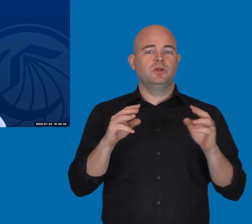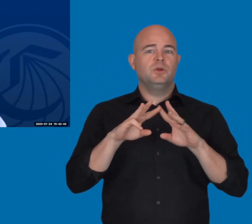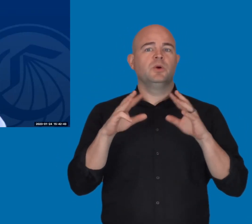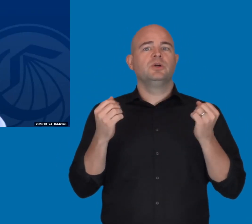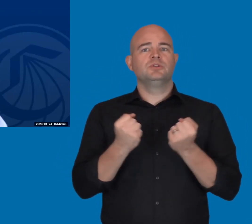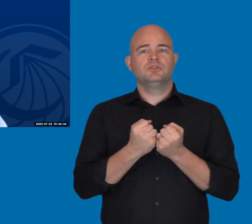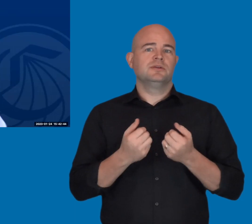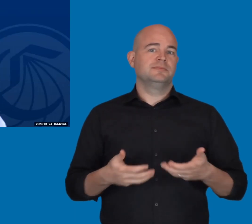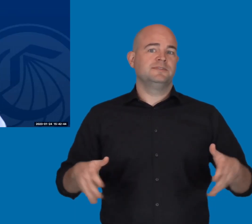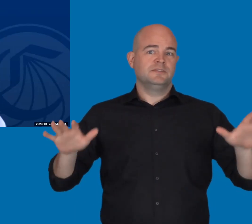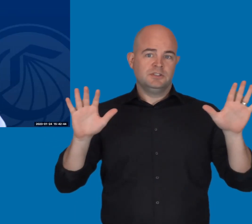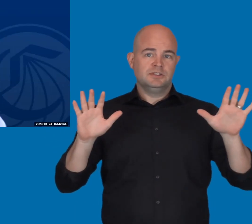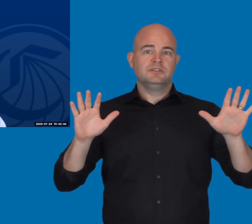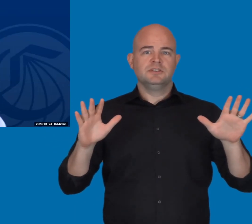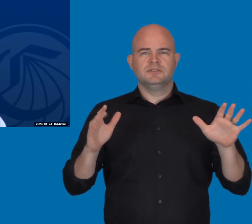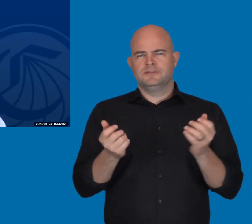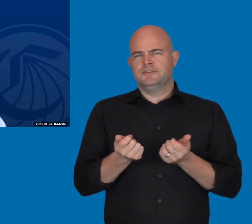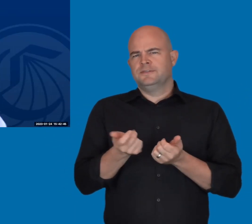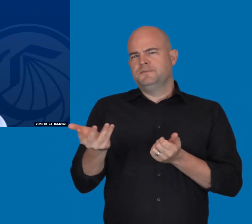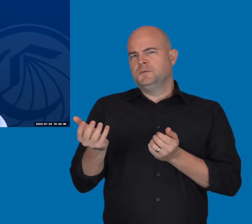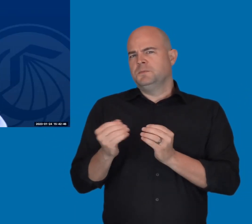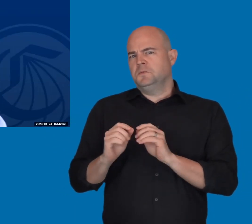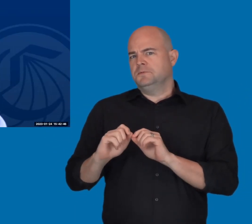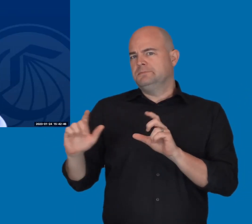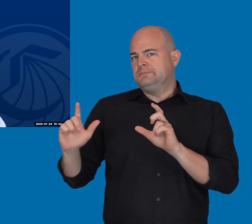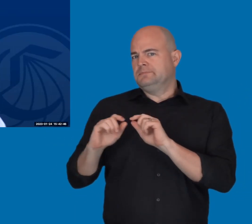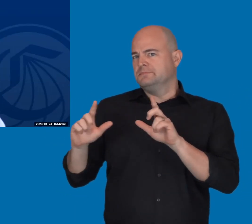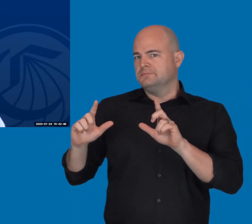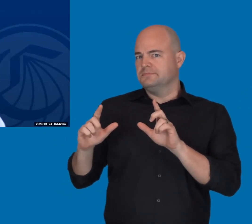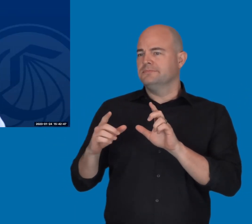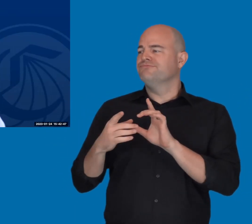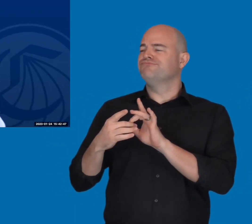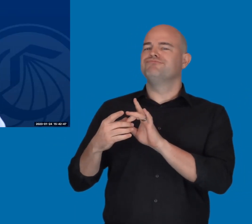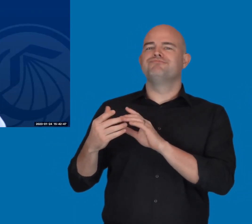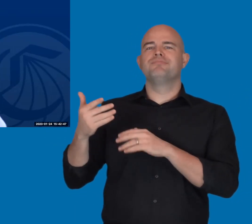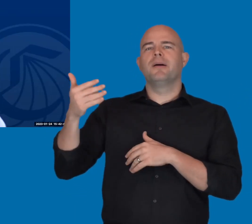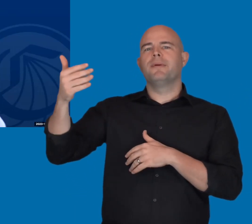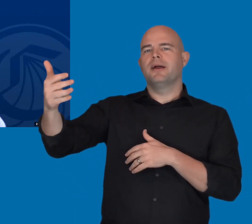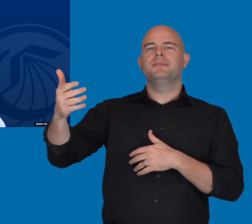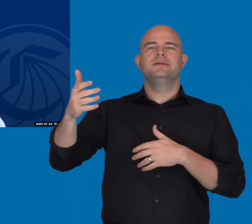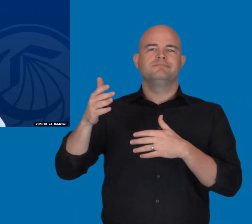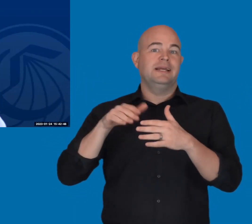Hello everyone. It's just, I'm the alternate media and assistant technology specialist at San Bernadino Valley College.